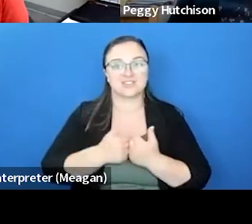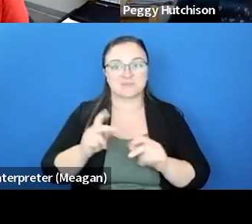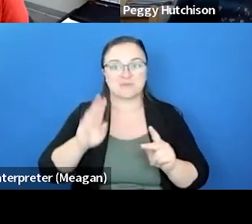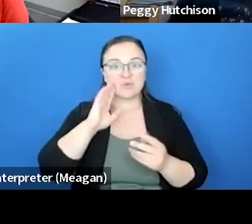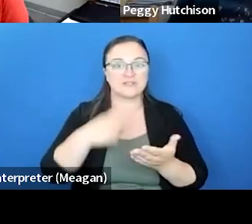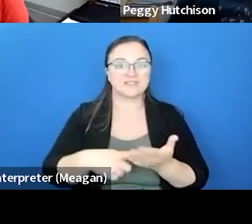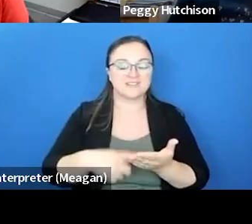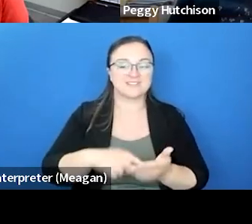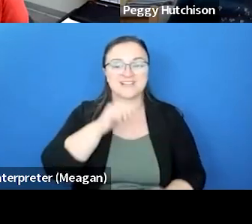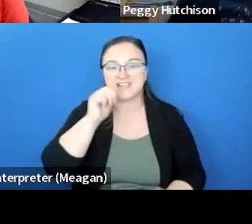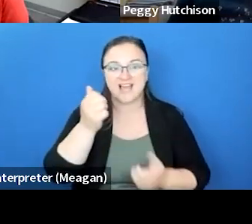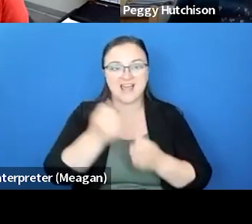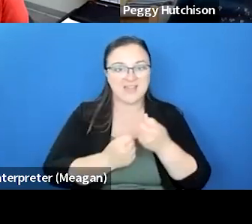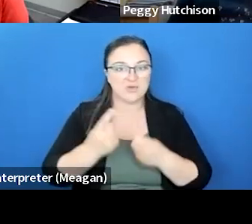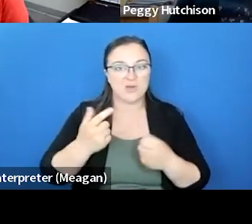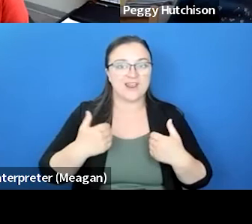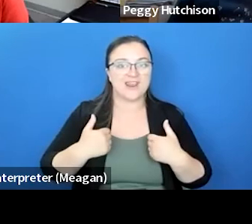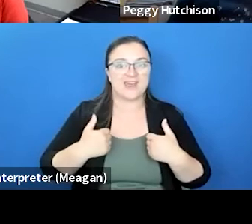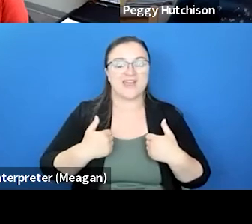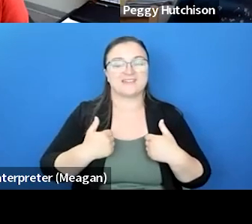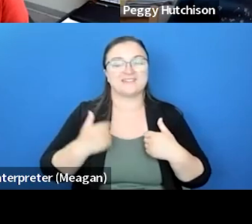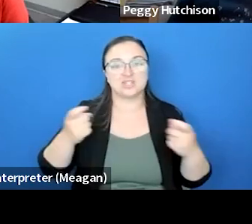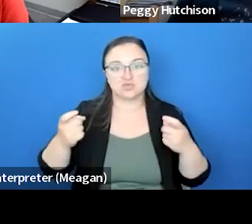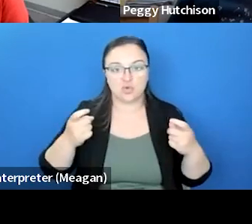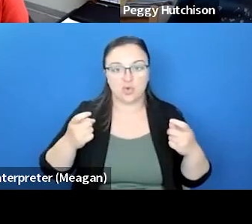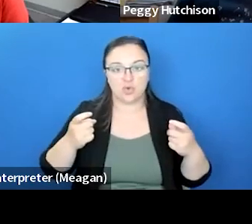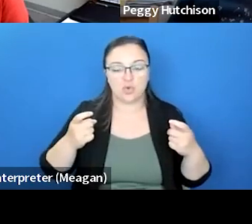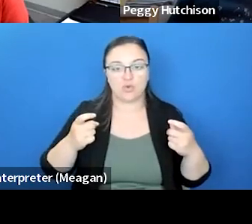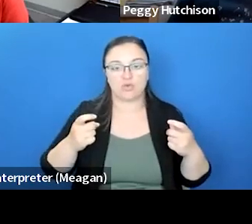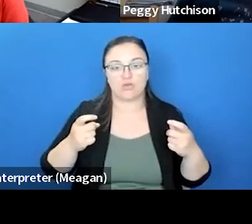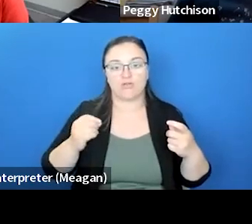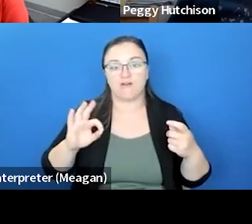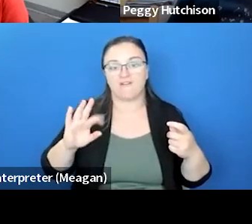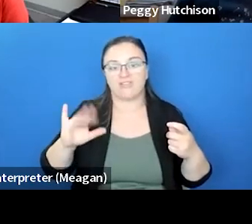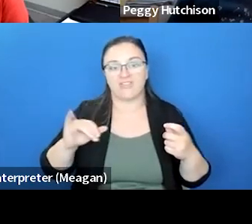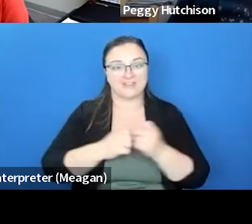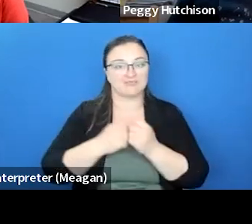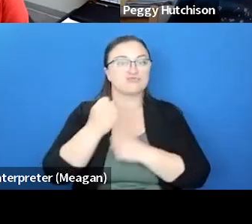is not everybody has all control over that structure. And so I guess I think